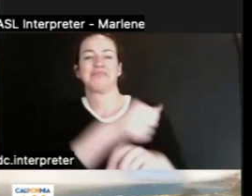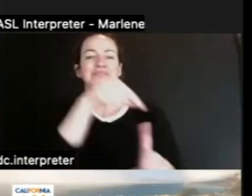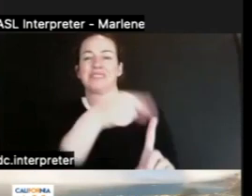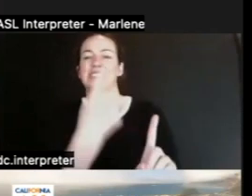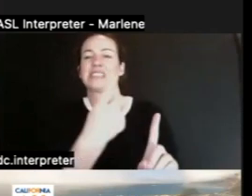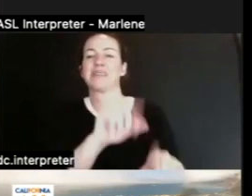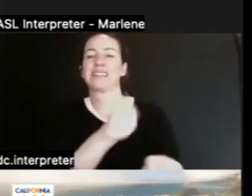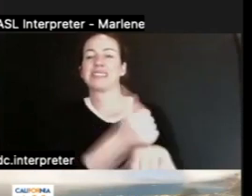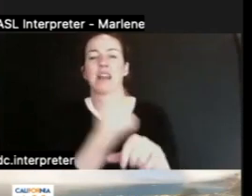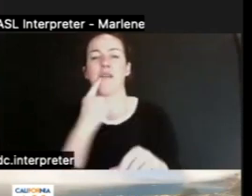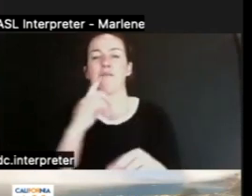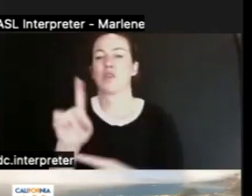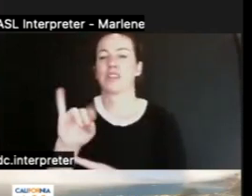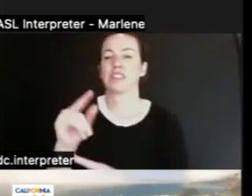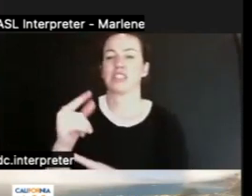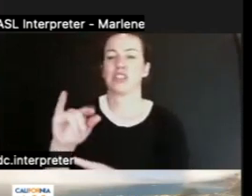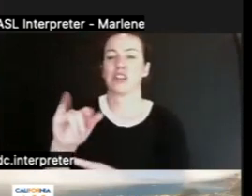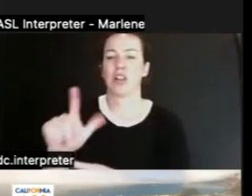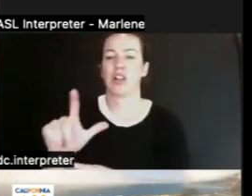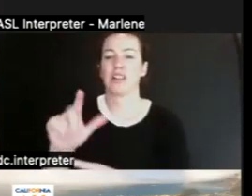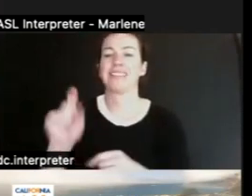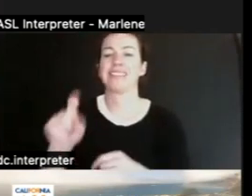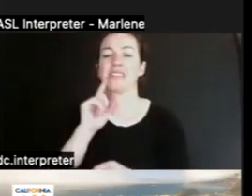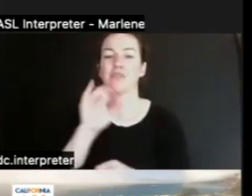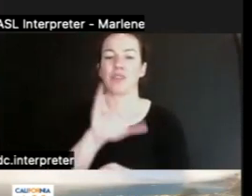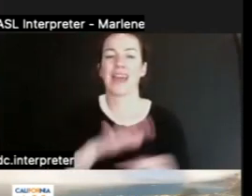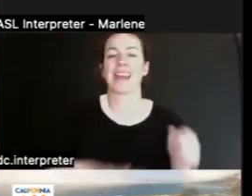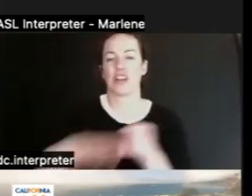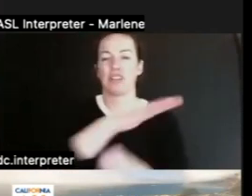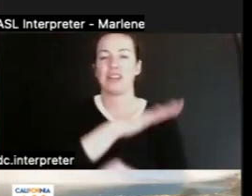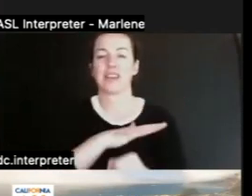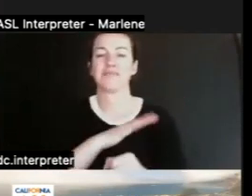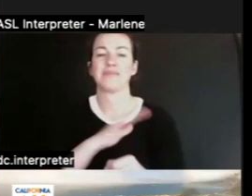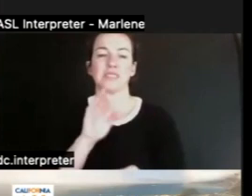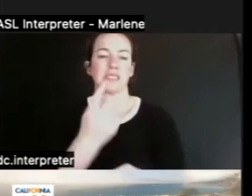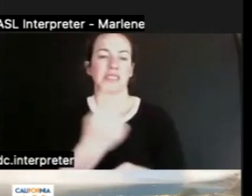needs of that neighborhood which which basically addresses every issue I've heard today, which